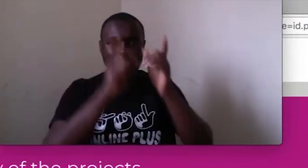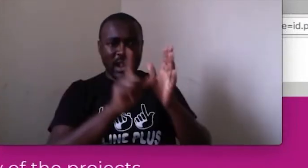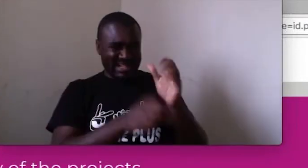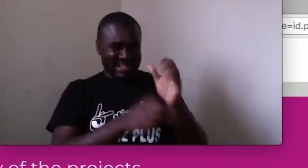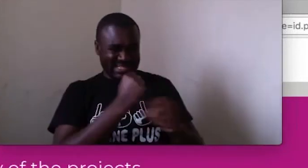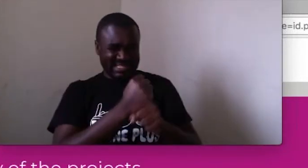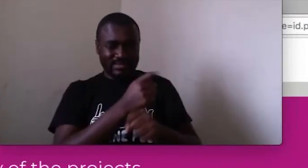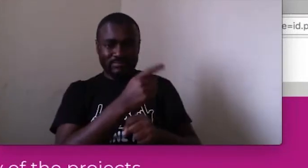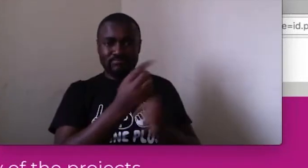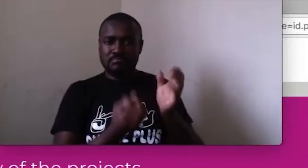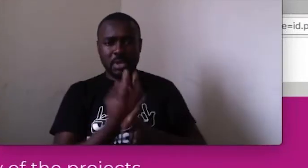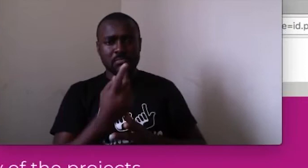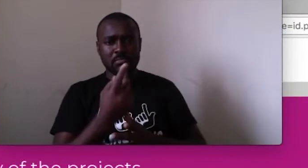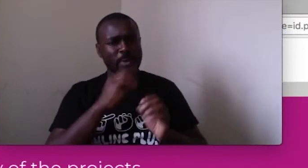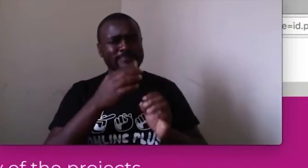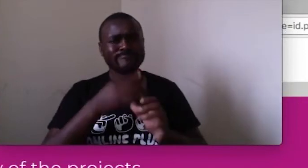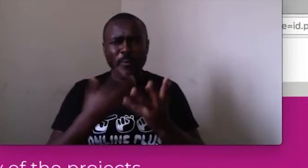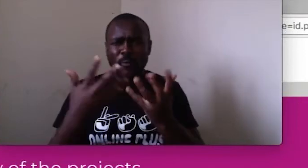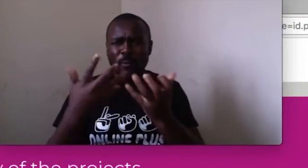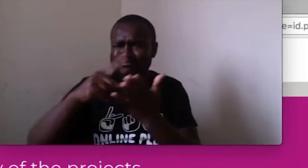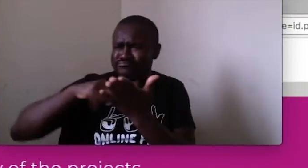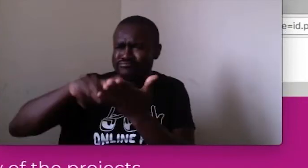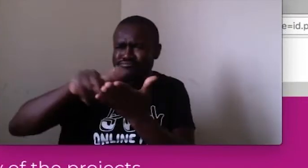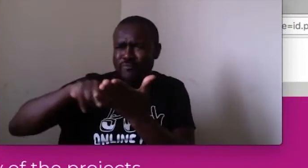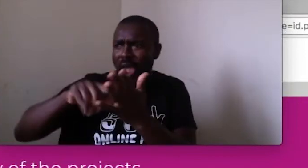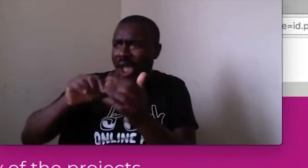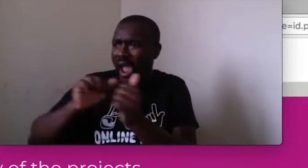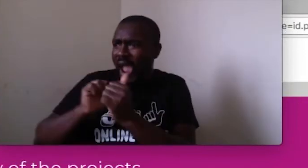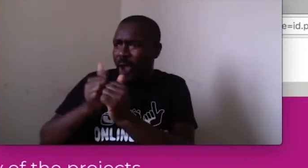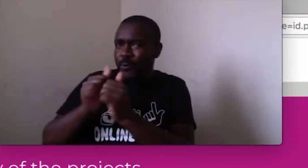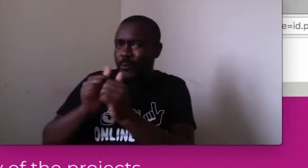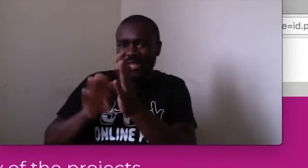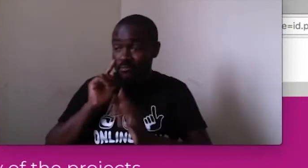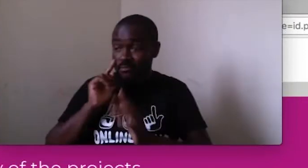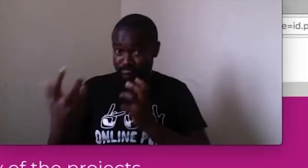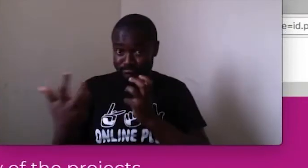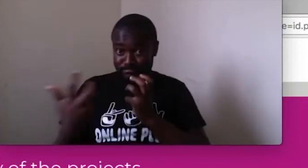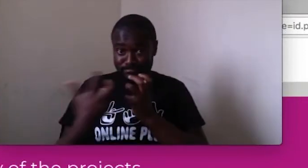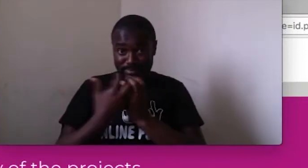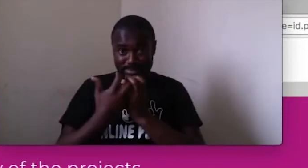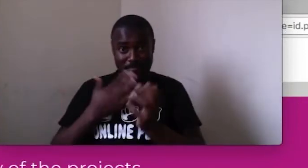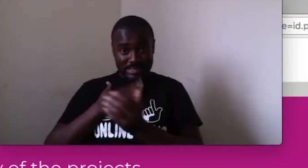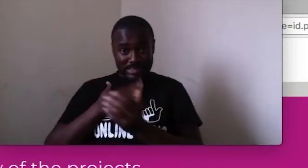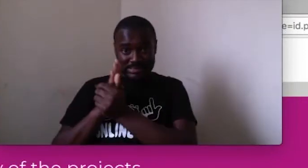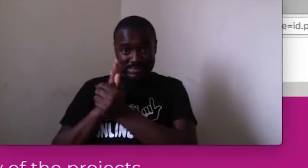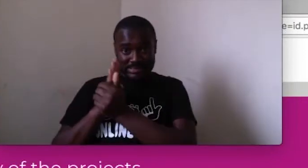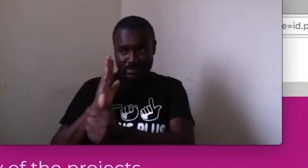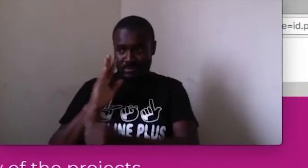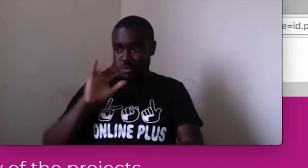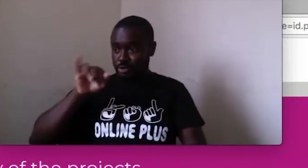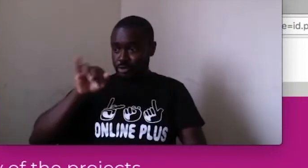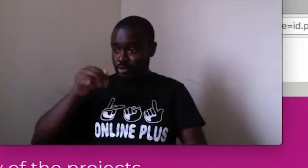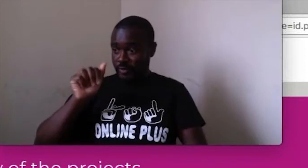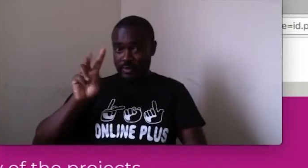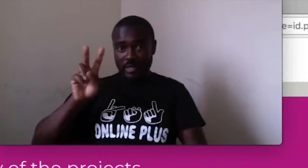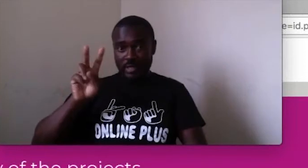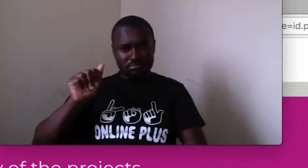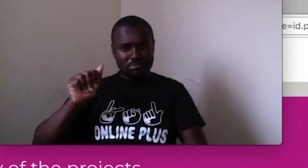we got later the Android phone I had to research how do I merge my skills?